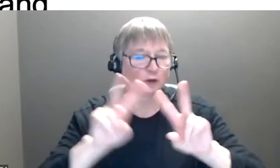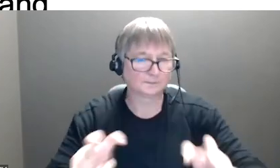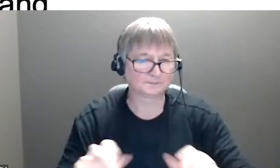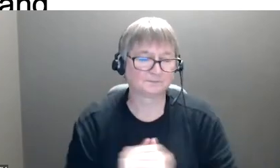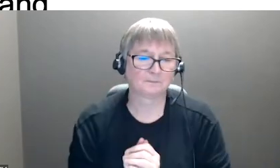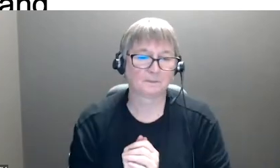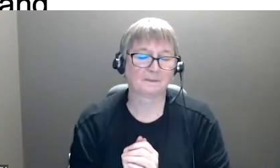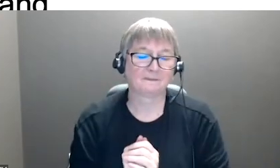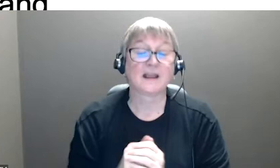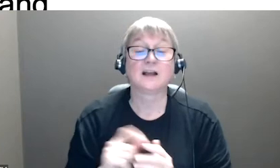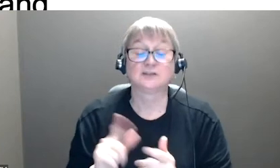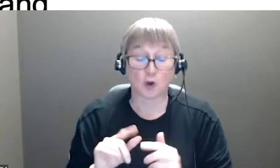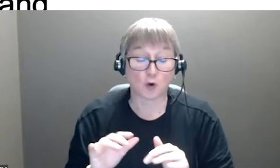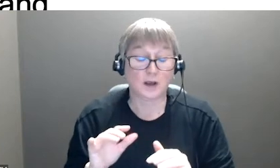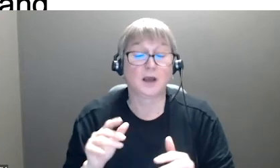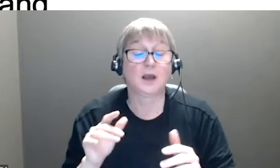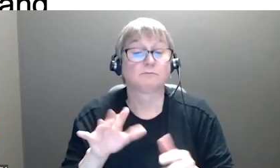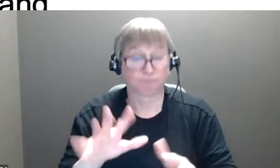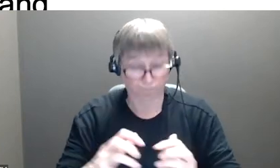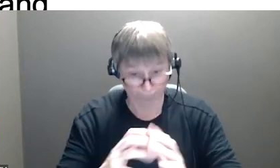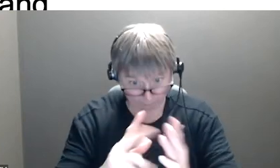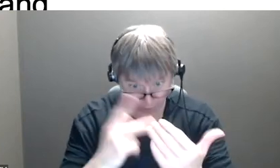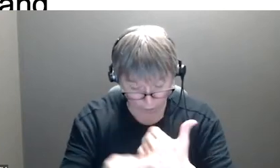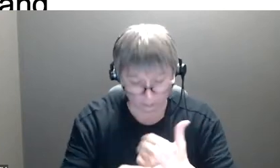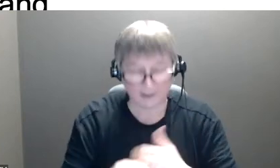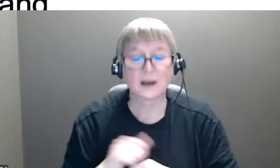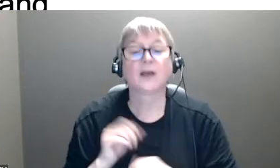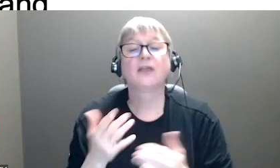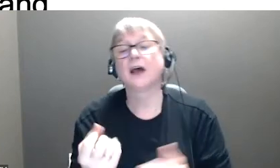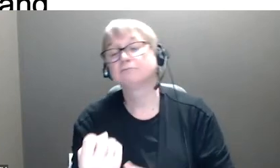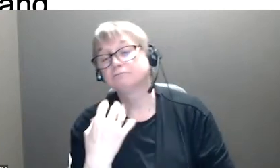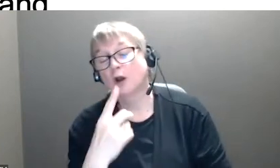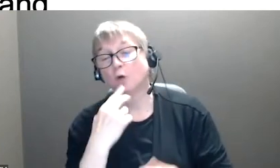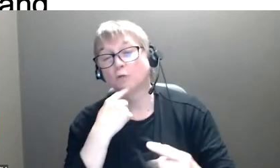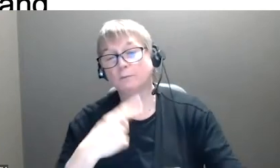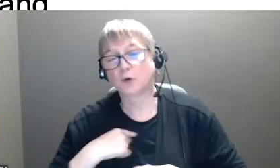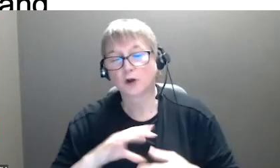Organizations submit this data to Employment and Social Development Canada on a quarterly basis,